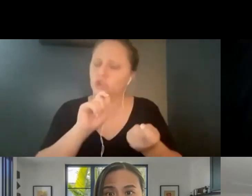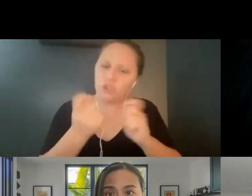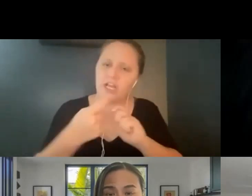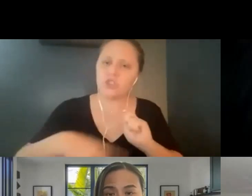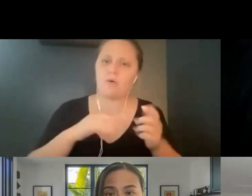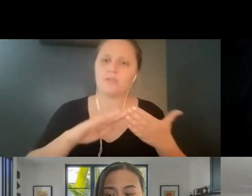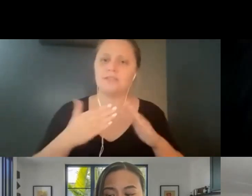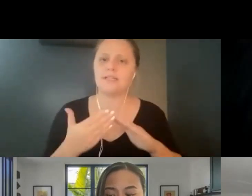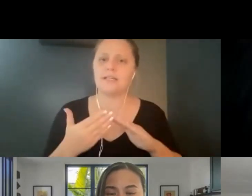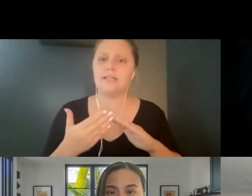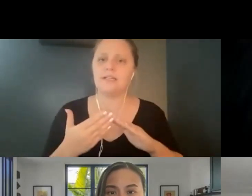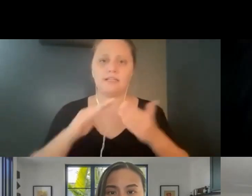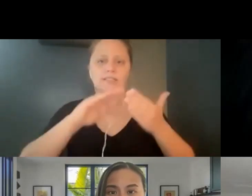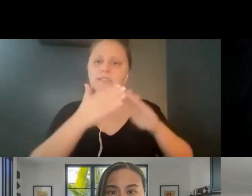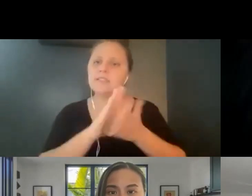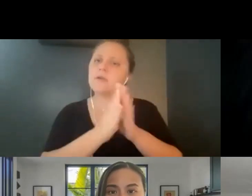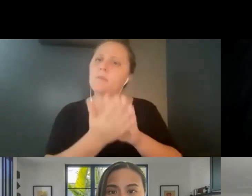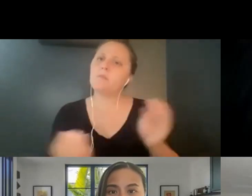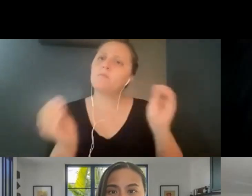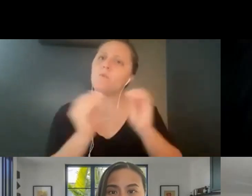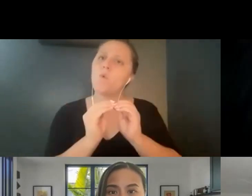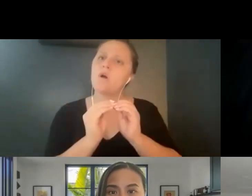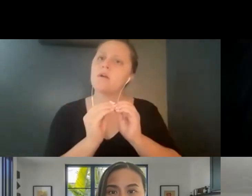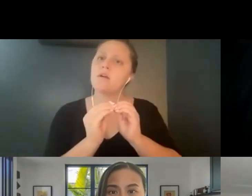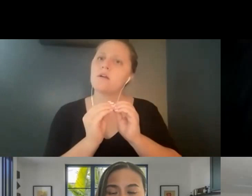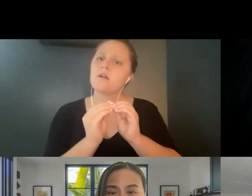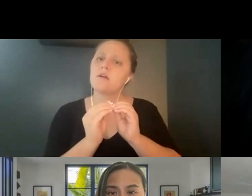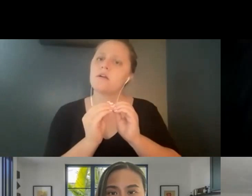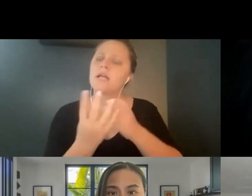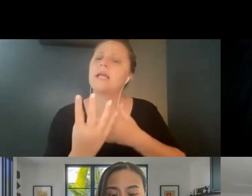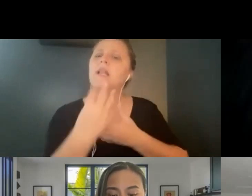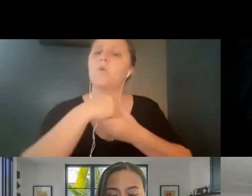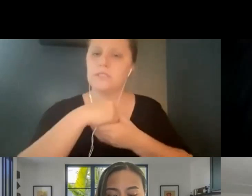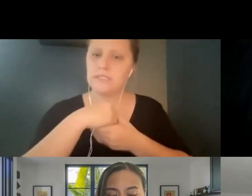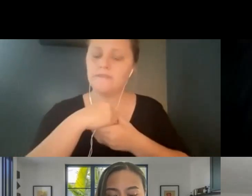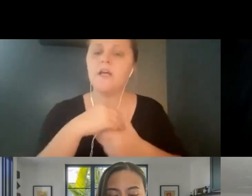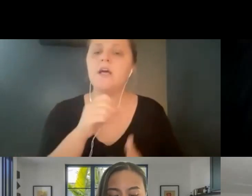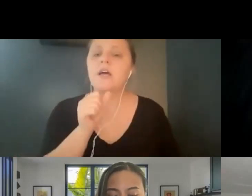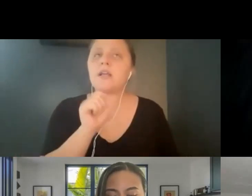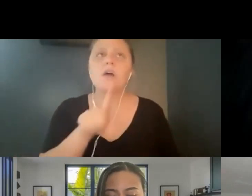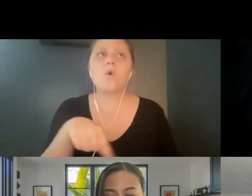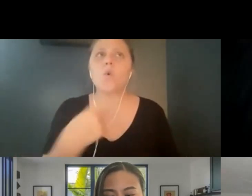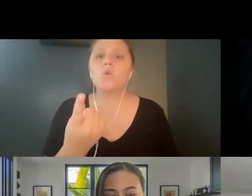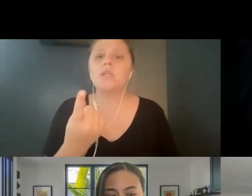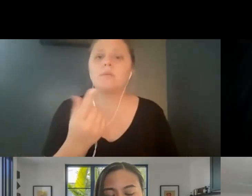much more inclusive not only in the processes with serving the community but